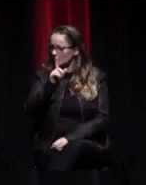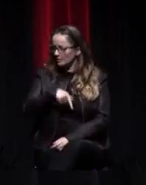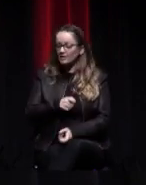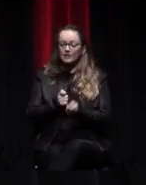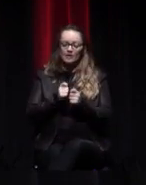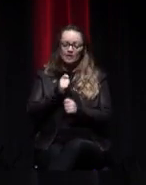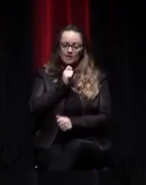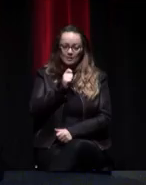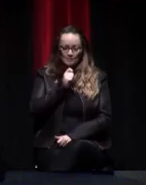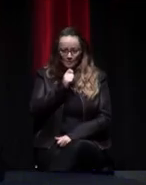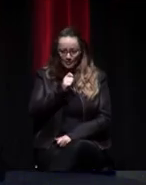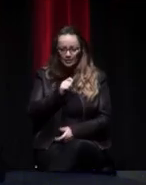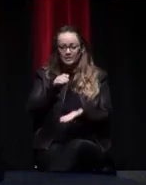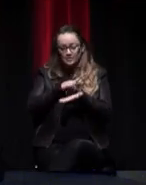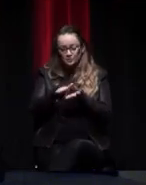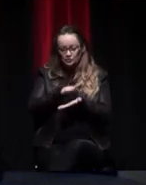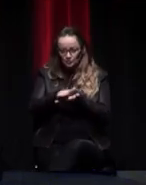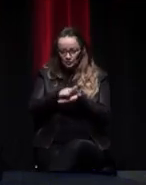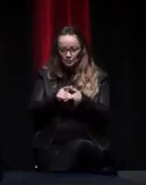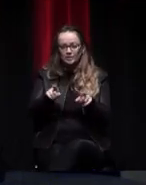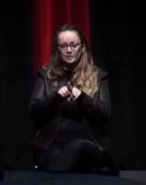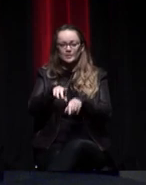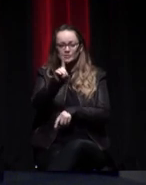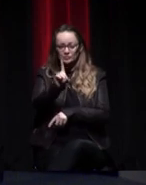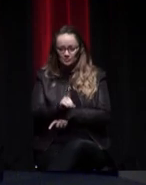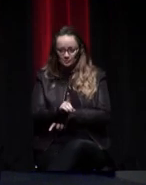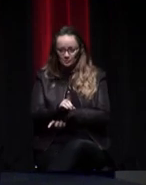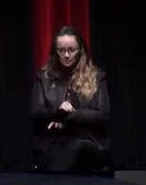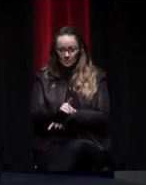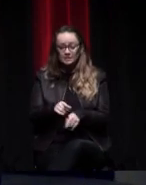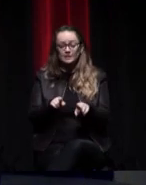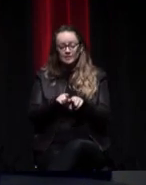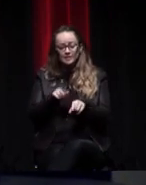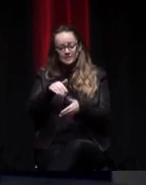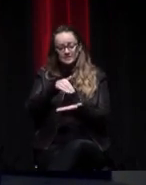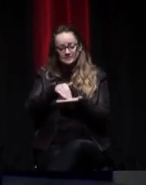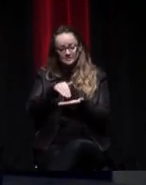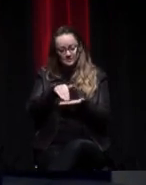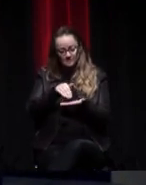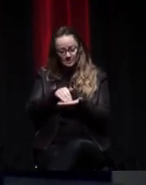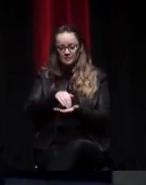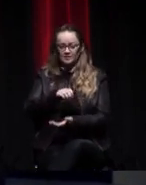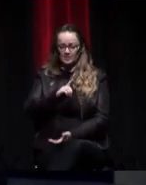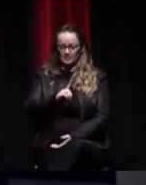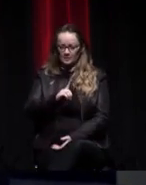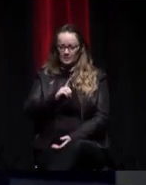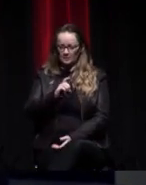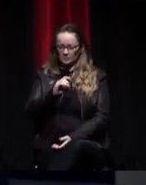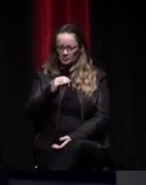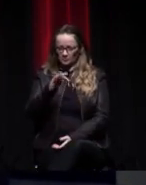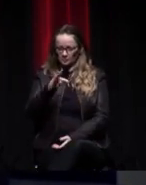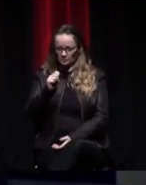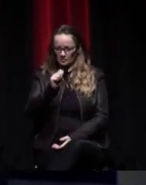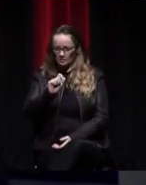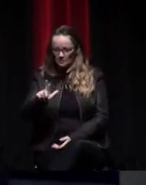senior editor, editorial director; finally, editorial secretary. He was columnist for Veja and Época magazines,